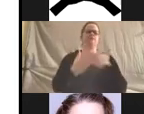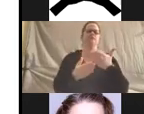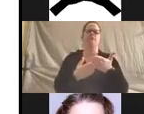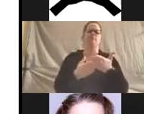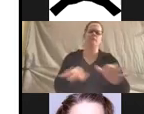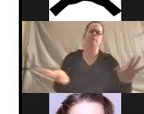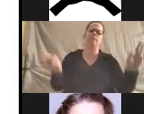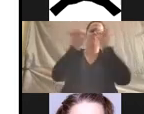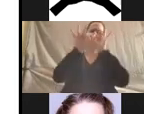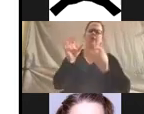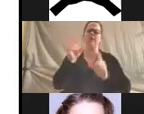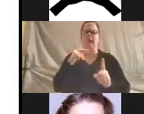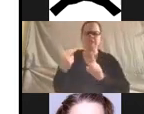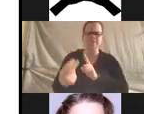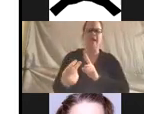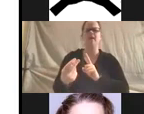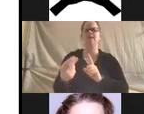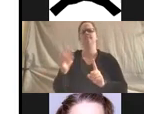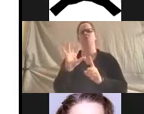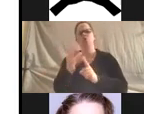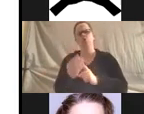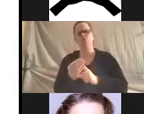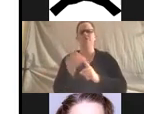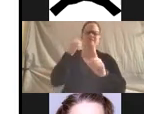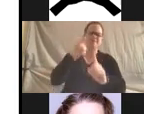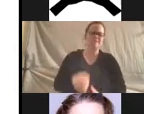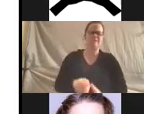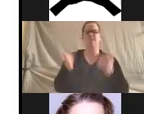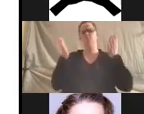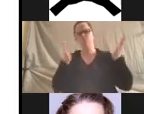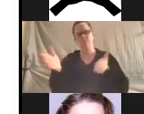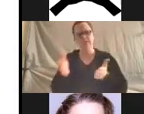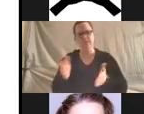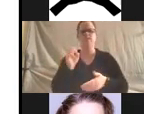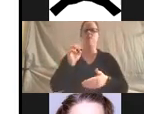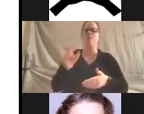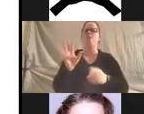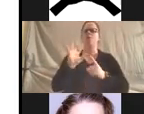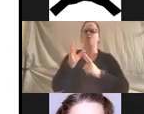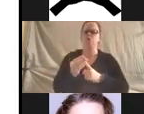like culturally specific services or culturally specific organizations